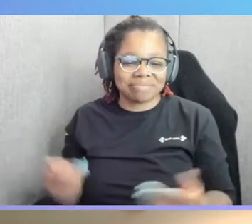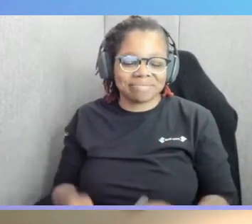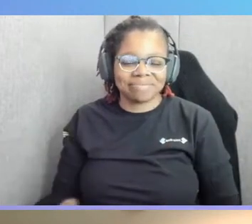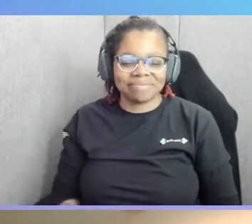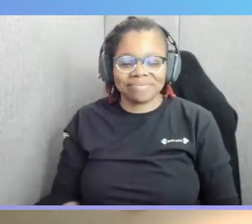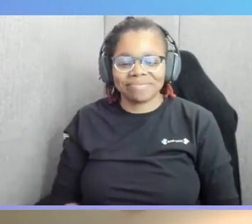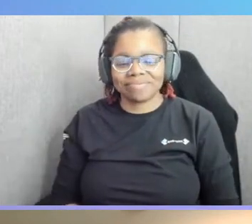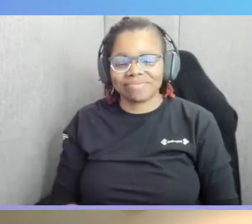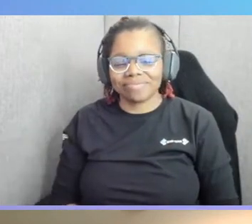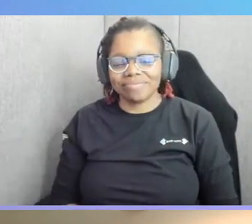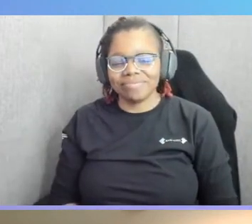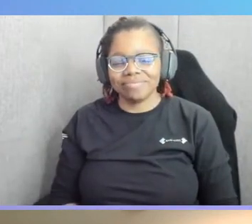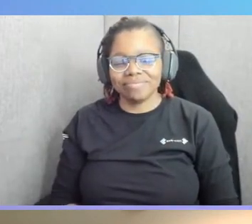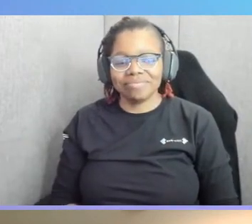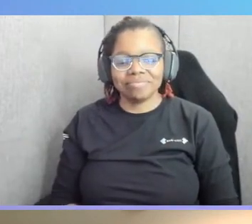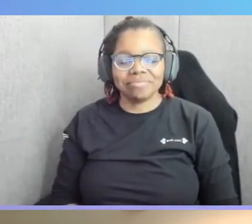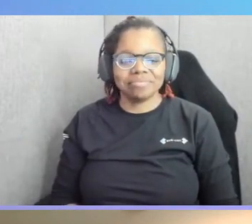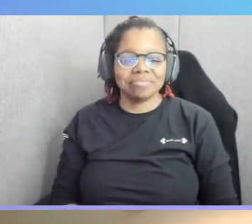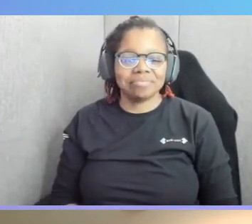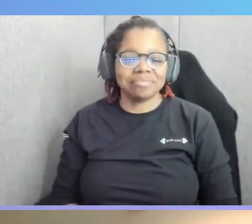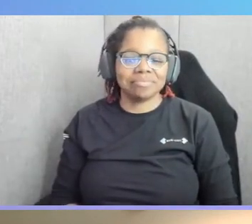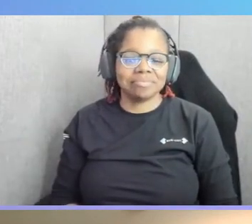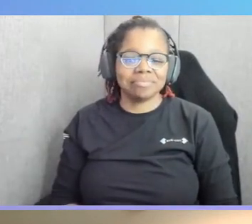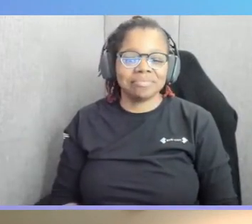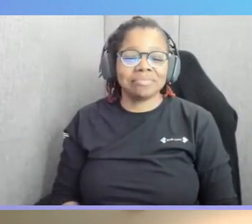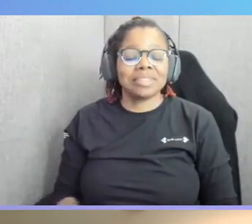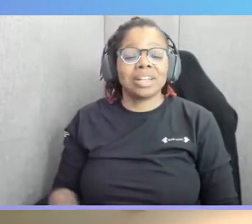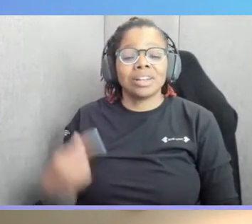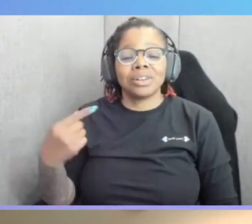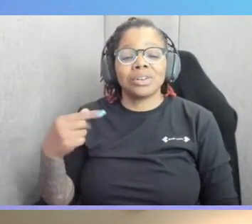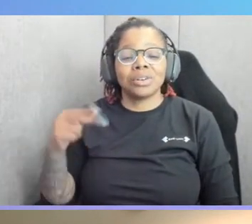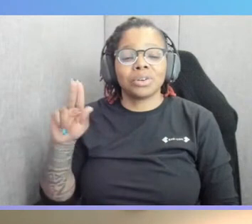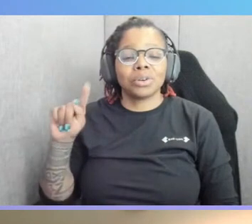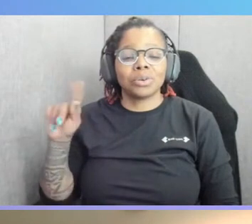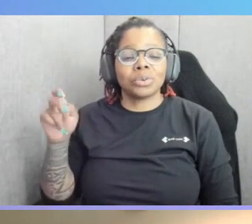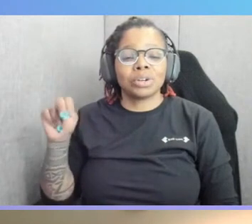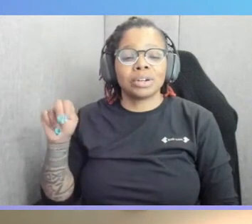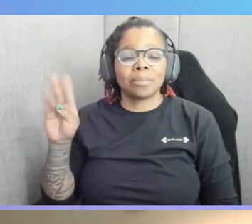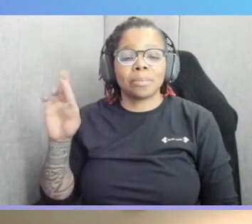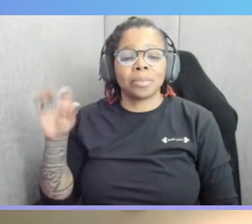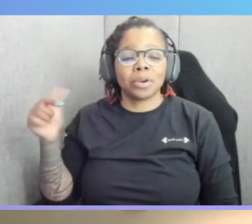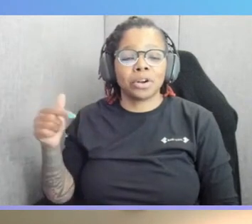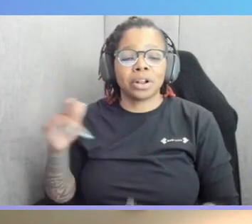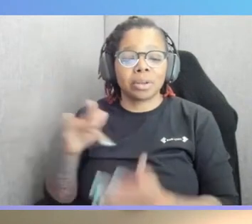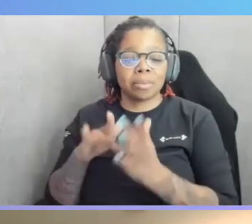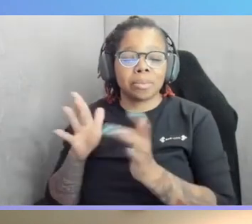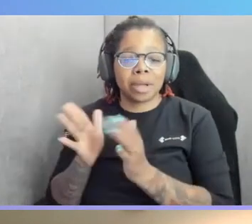the, uh, the Gutenberg Bible is also located. After the arches